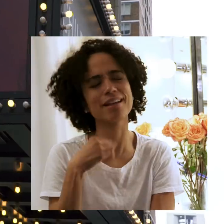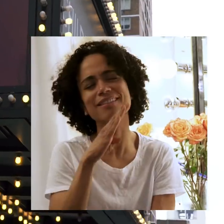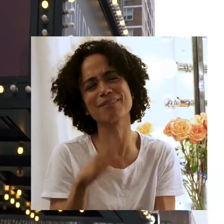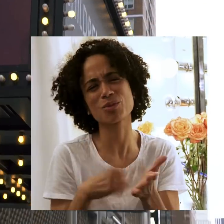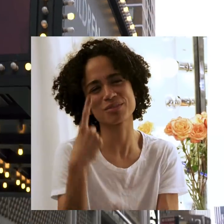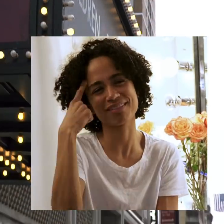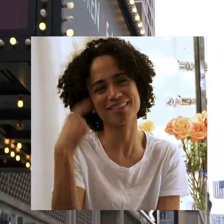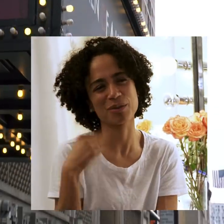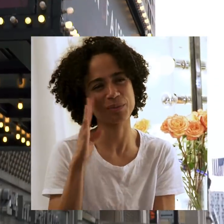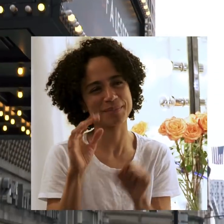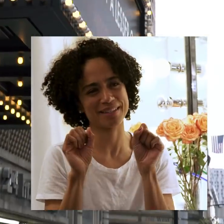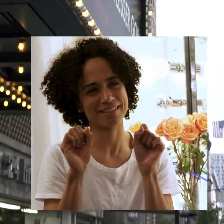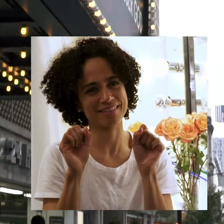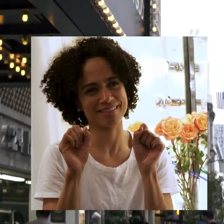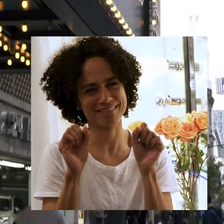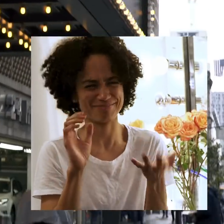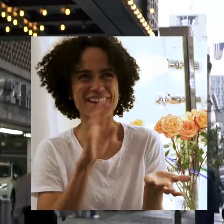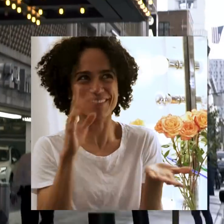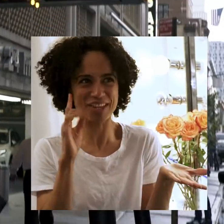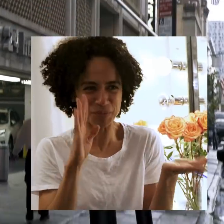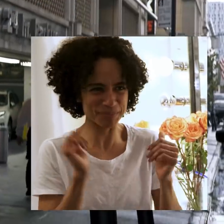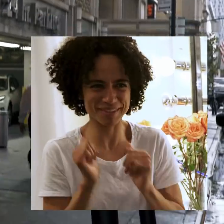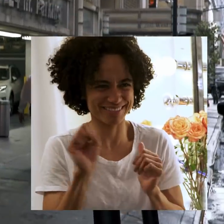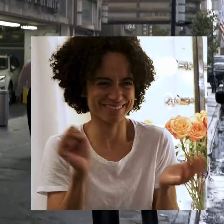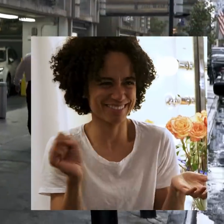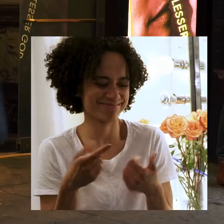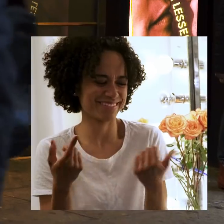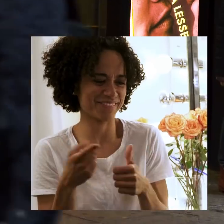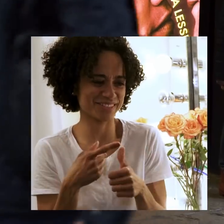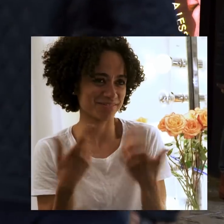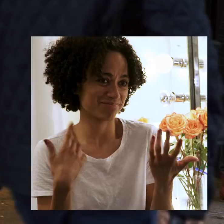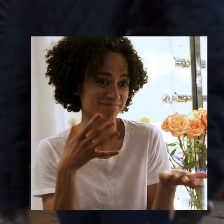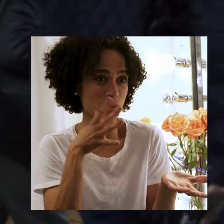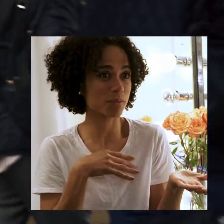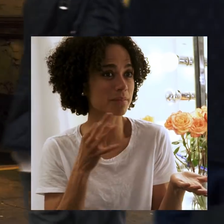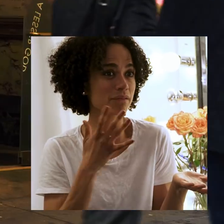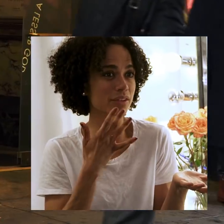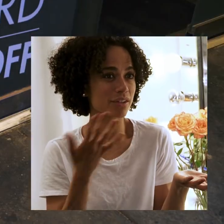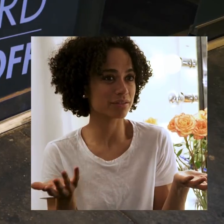I never once thought that I would be Sarah. First of all, I'm a woman of color,